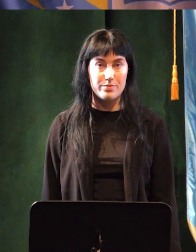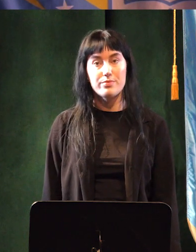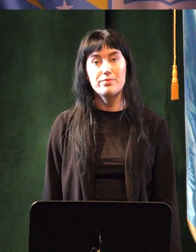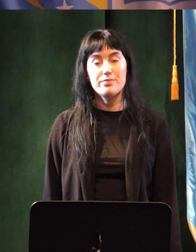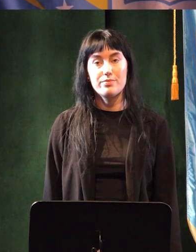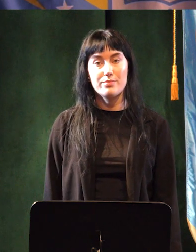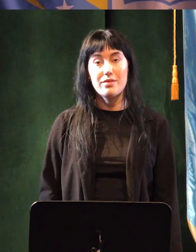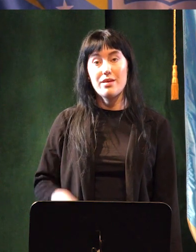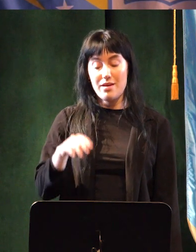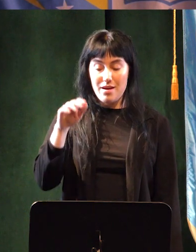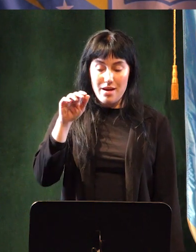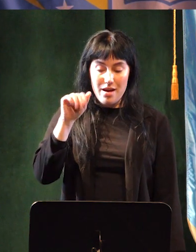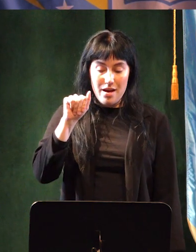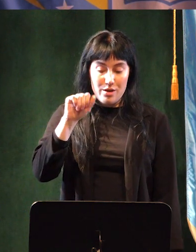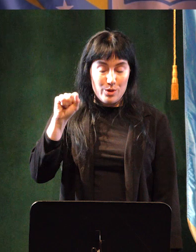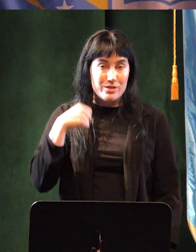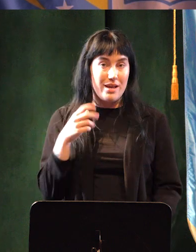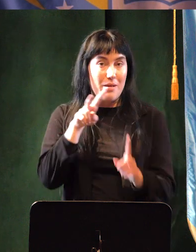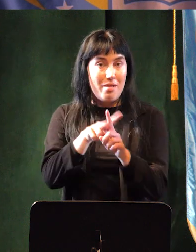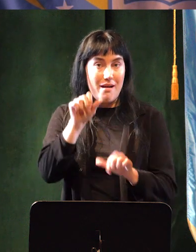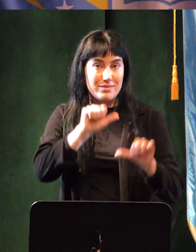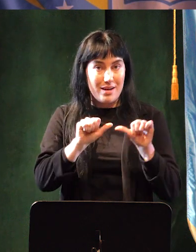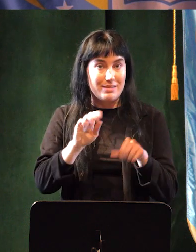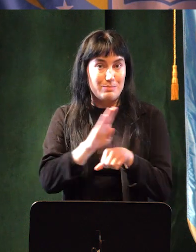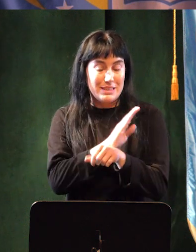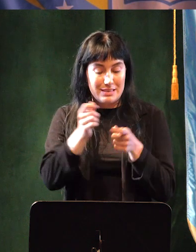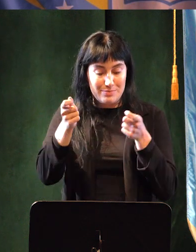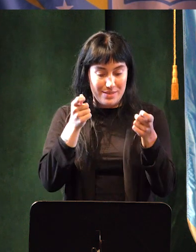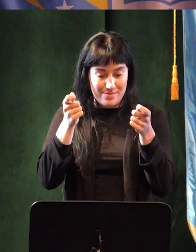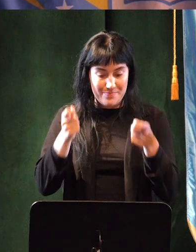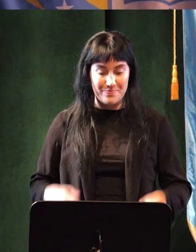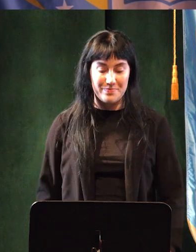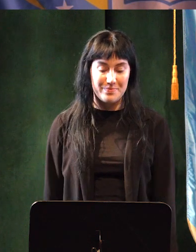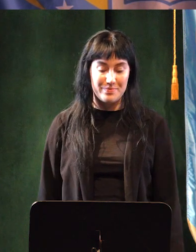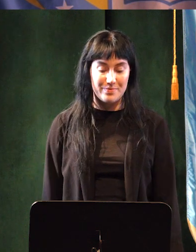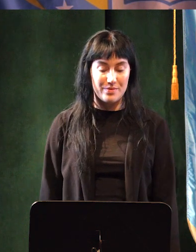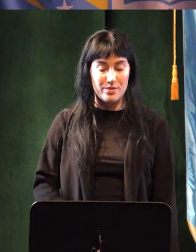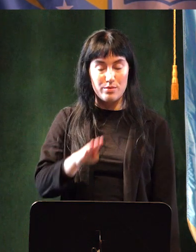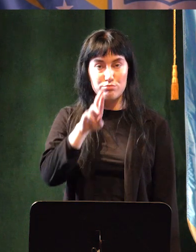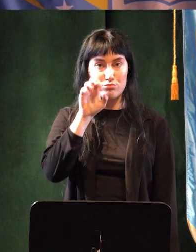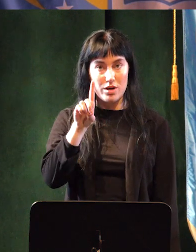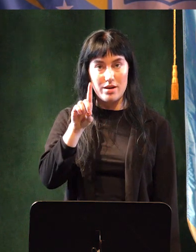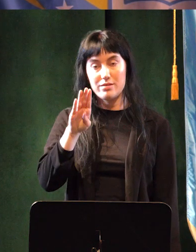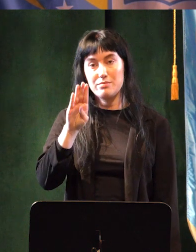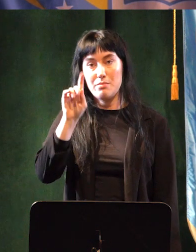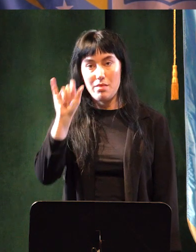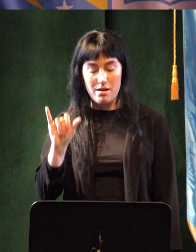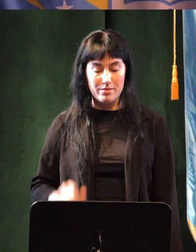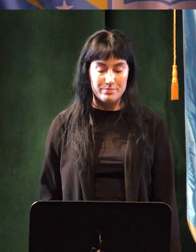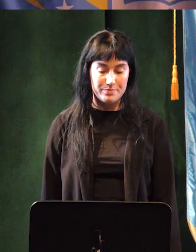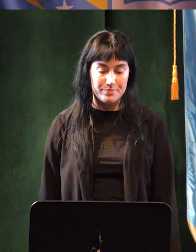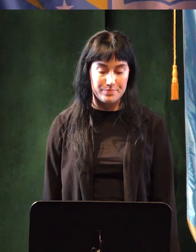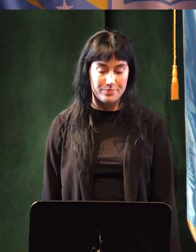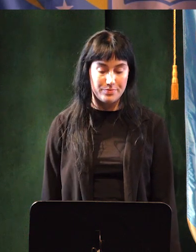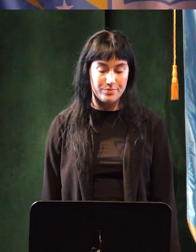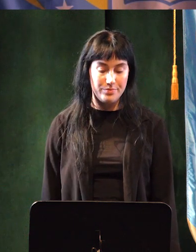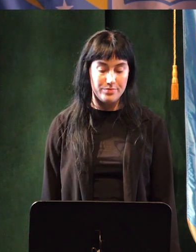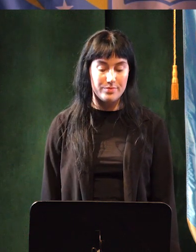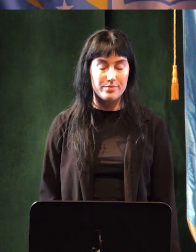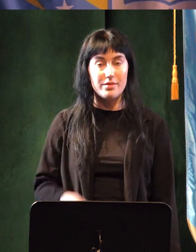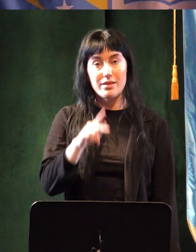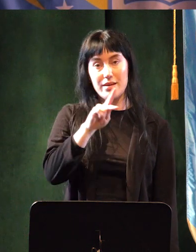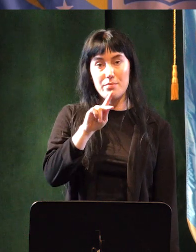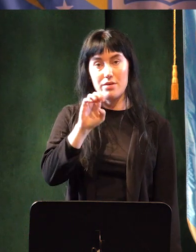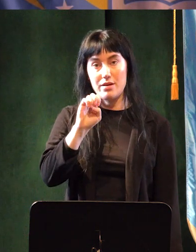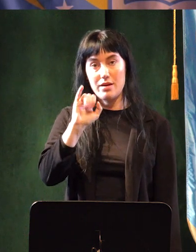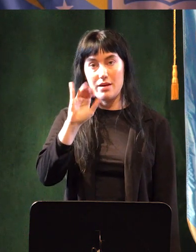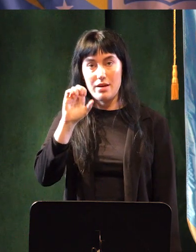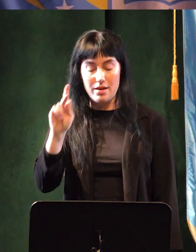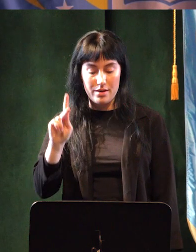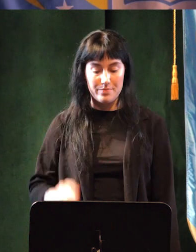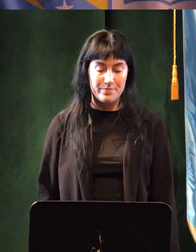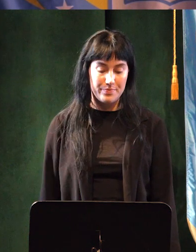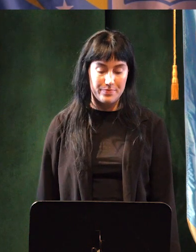associate in applied science business administration Brad Bly Kimberly eek